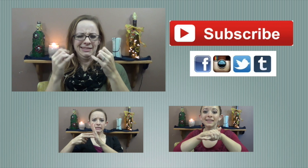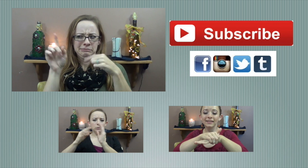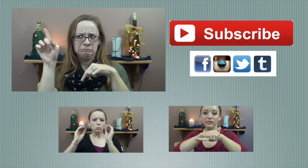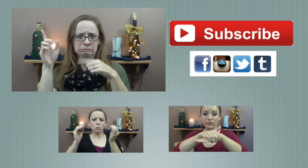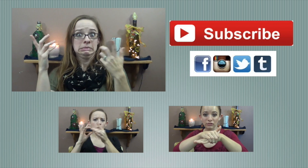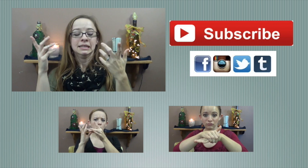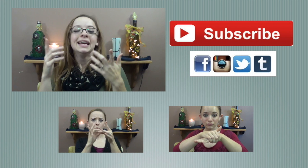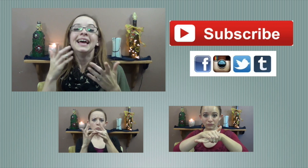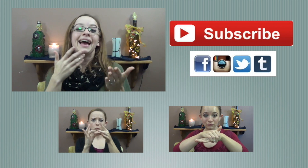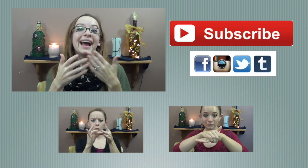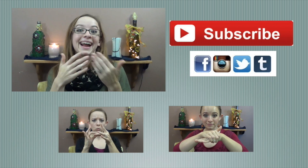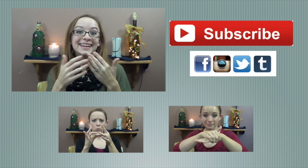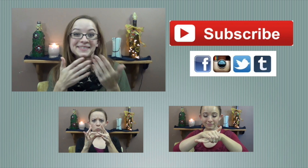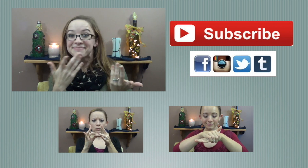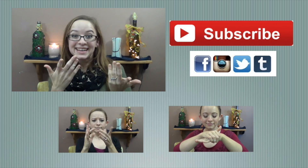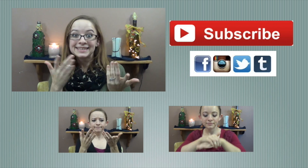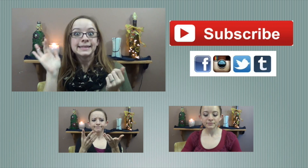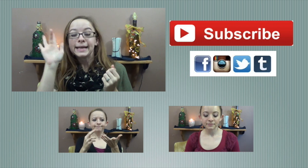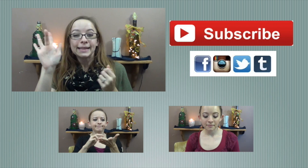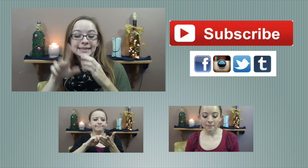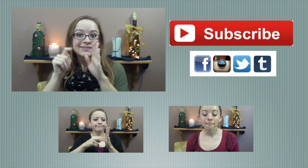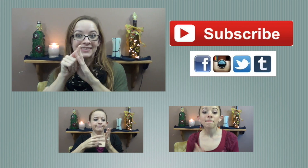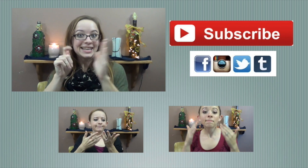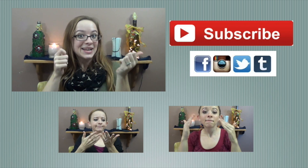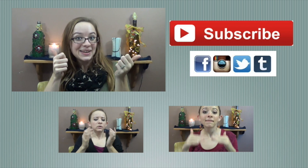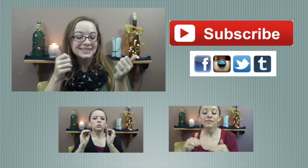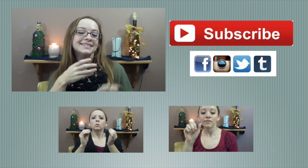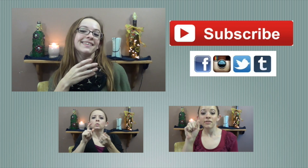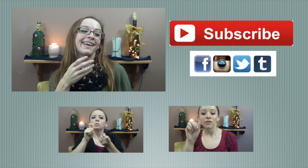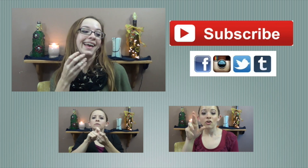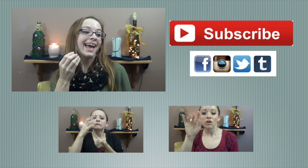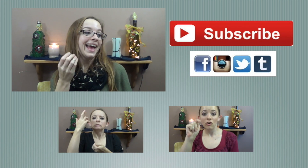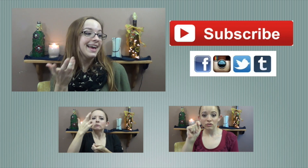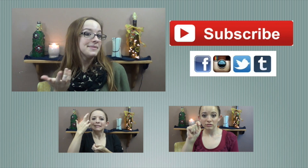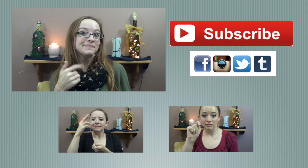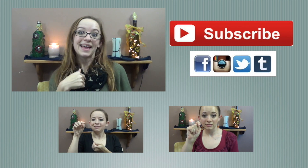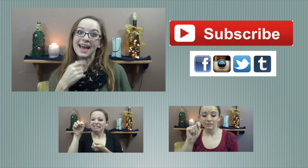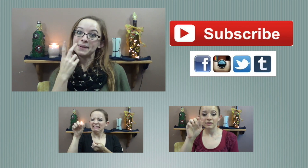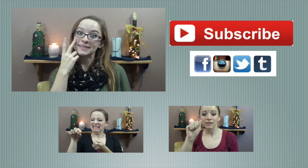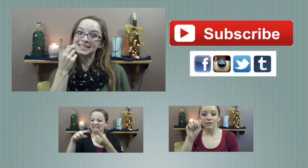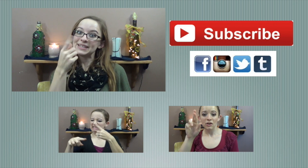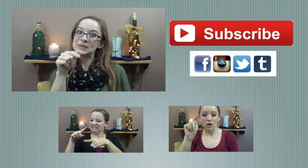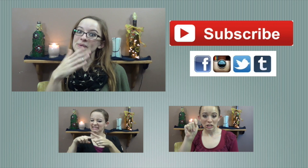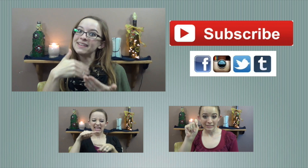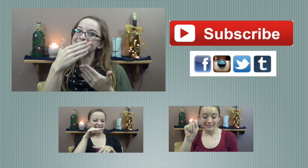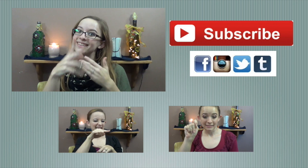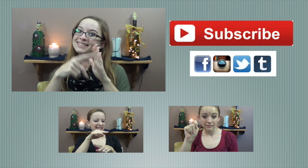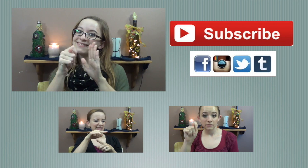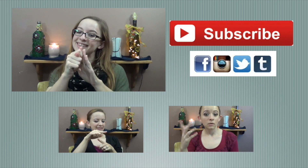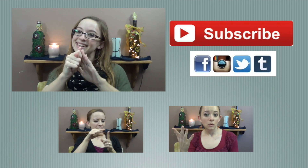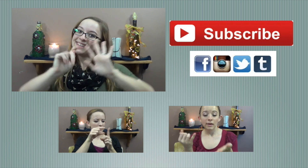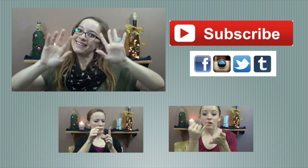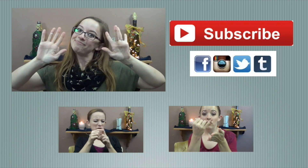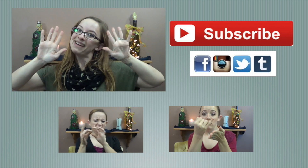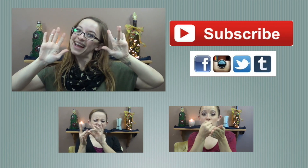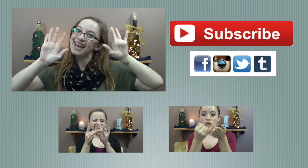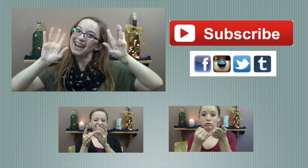I changed it so I'm not sure right now. Anyways, click them and yeah I will see you guys in the next video. BYE!